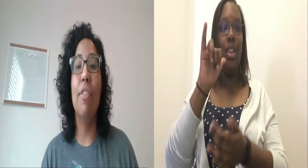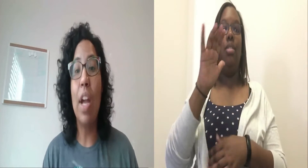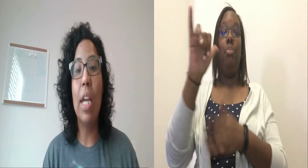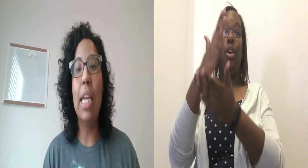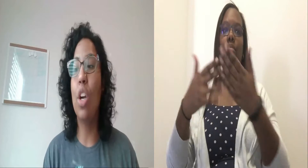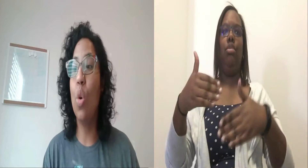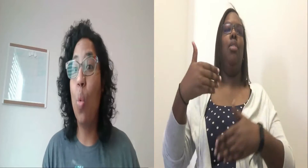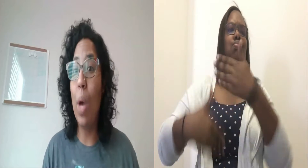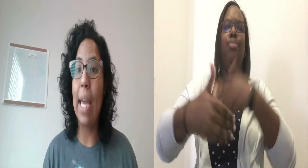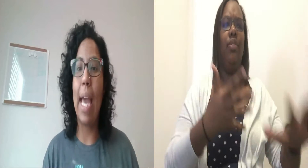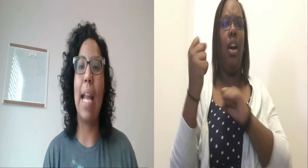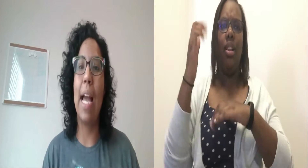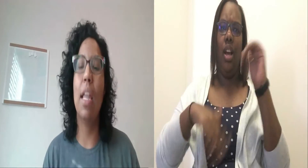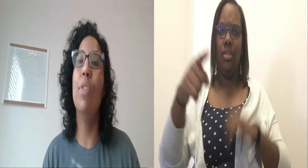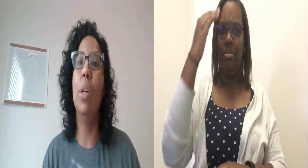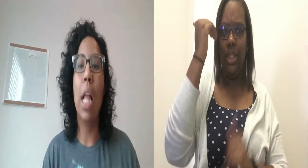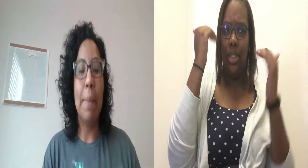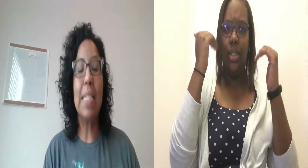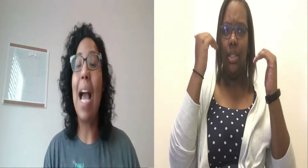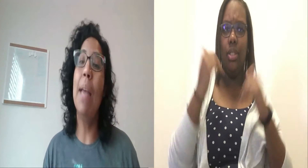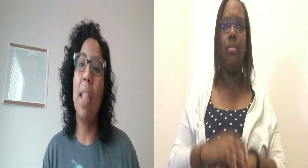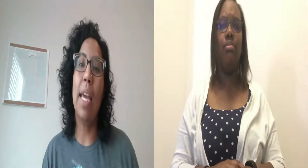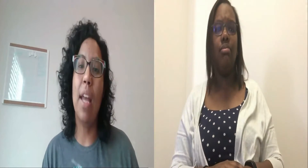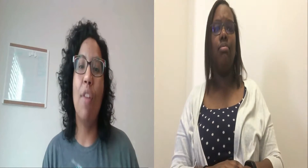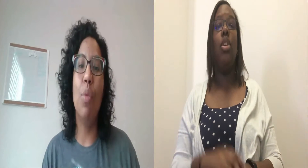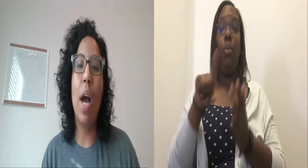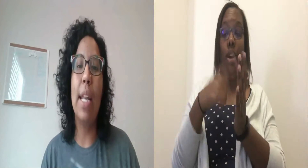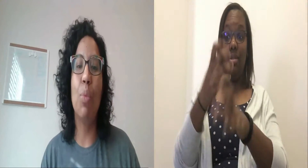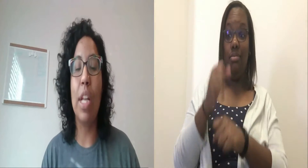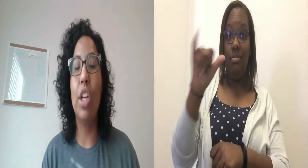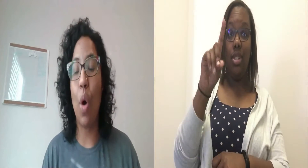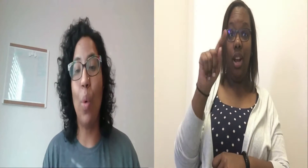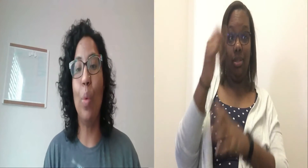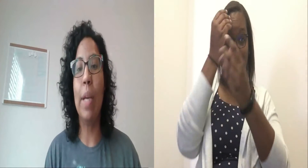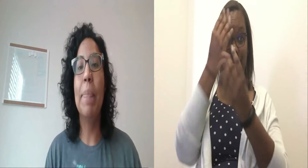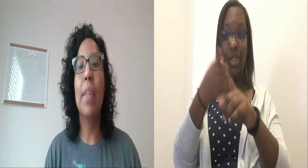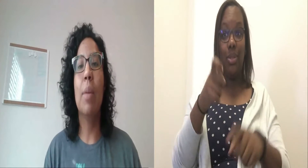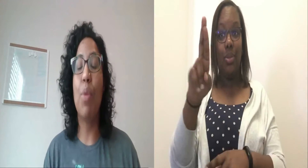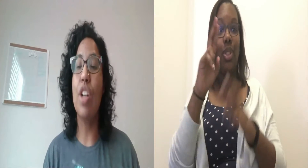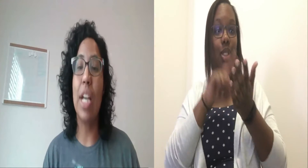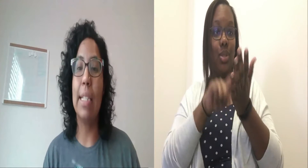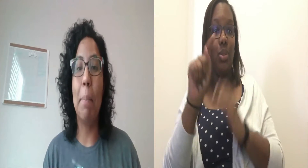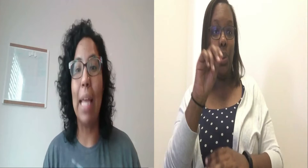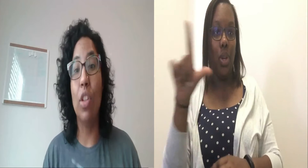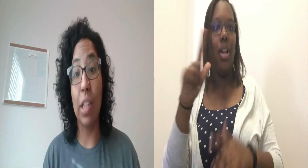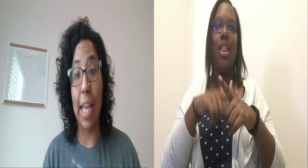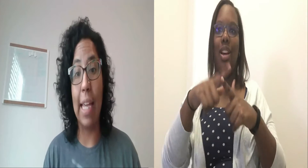very quick and high level timeline of what running your own projects might look like